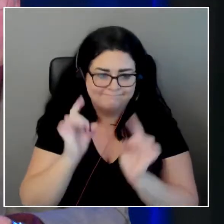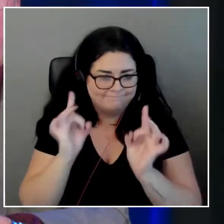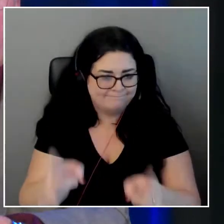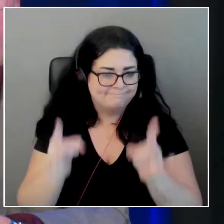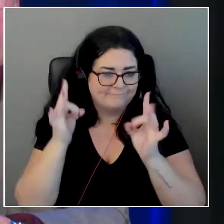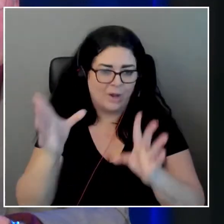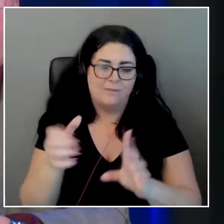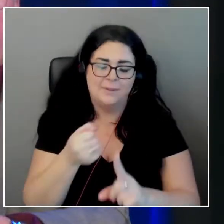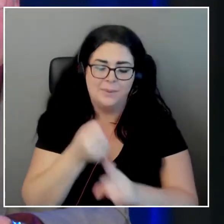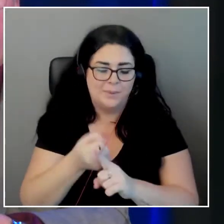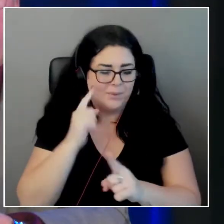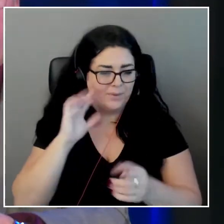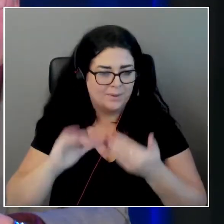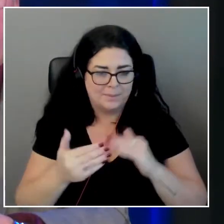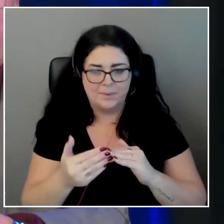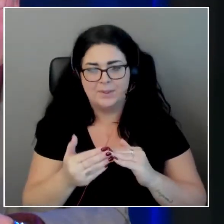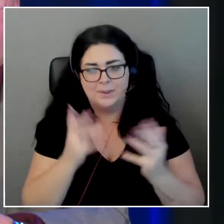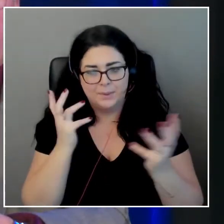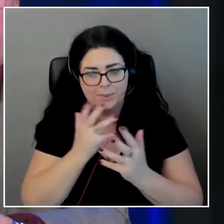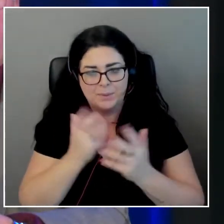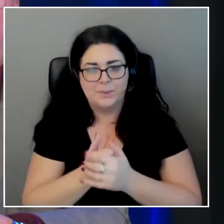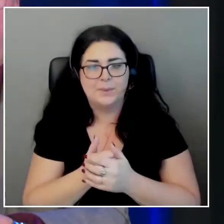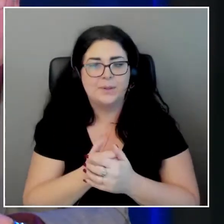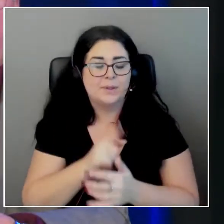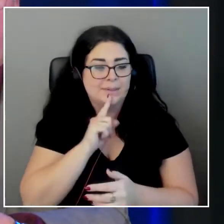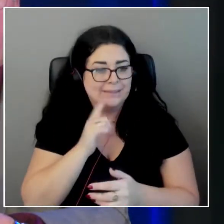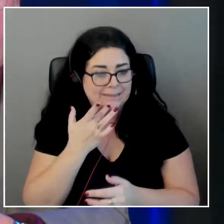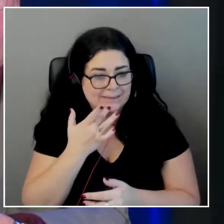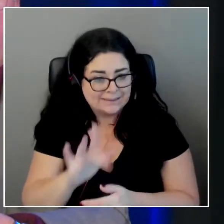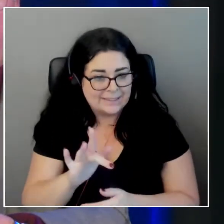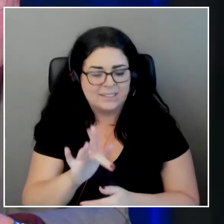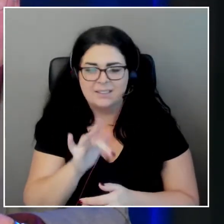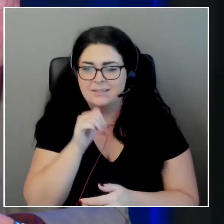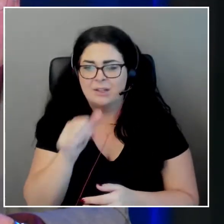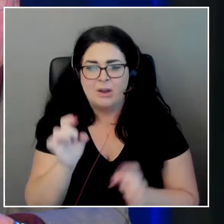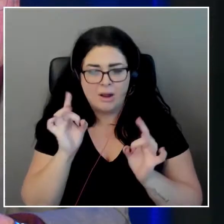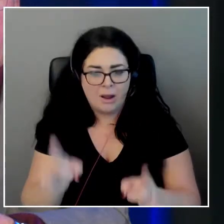While we were fortunate not to experience any significant damage to our service,